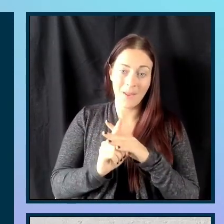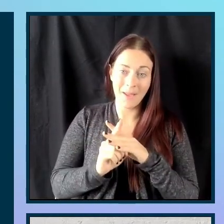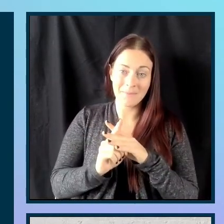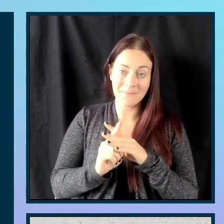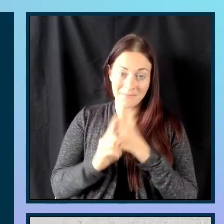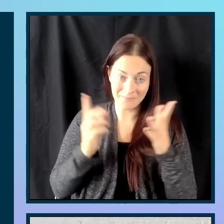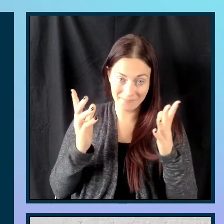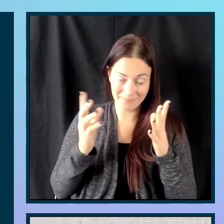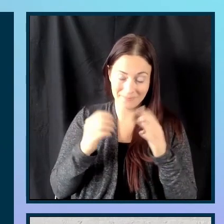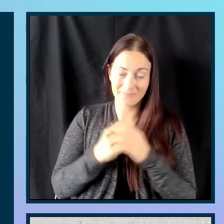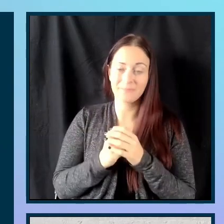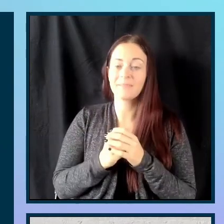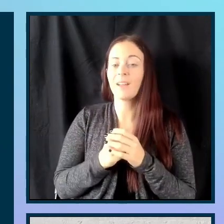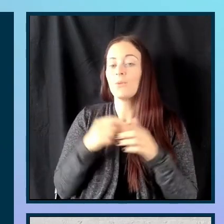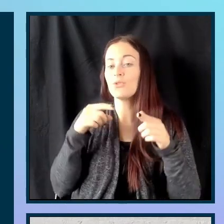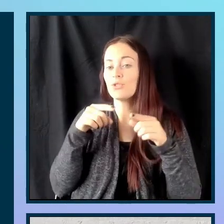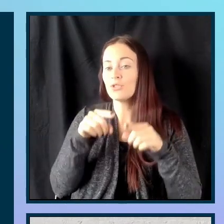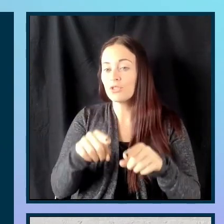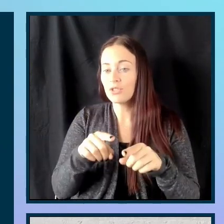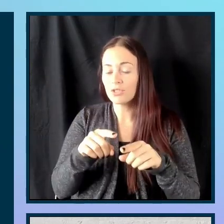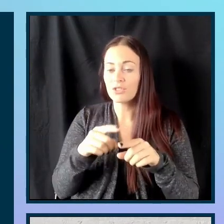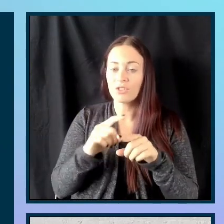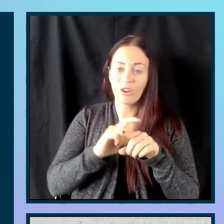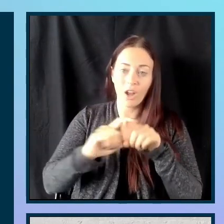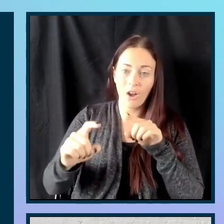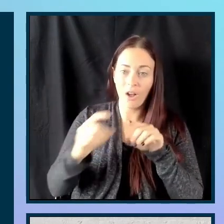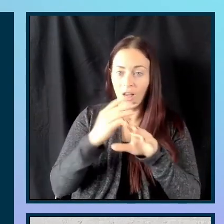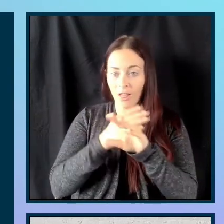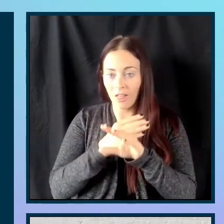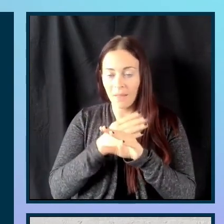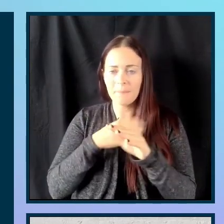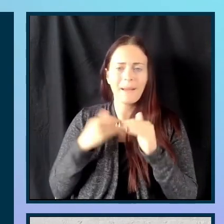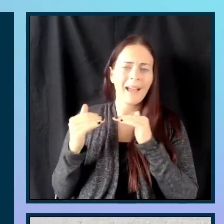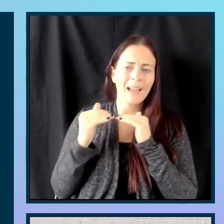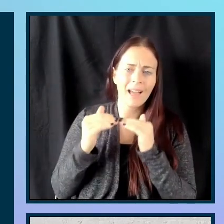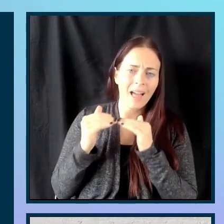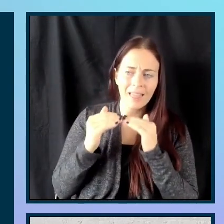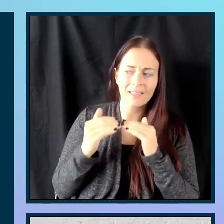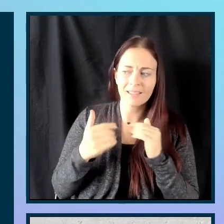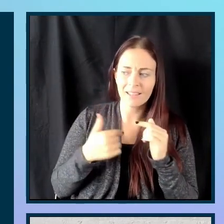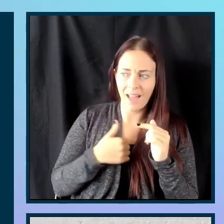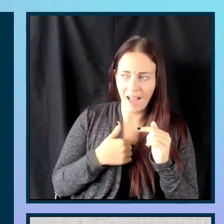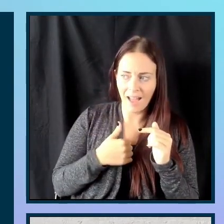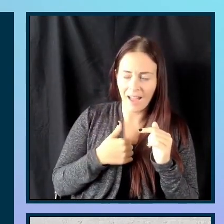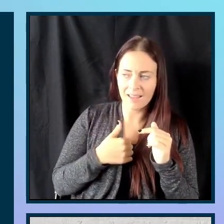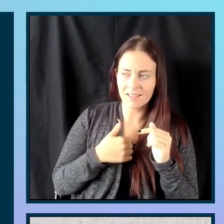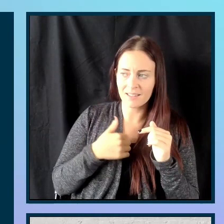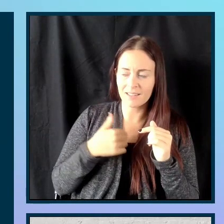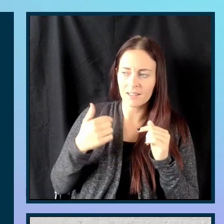So during the call, my colleague and I had chatted about work, and then at the last minute they asked me if I was open to having a mentor,